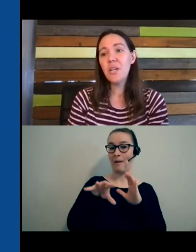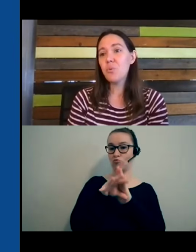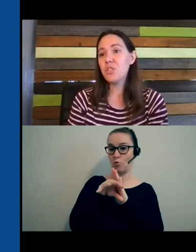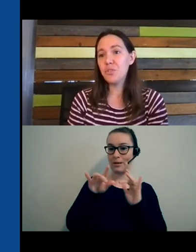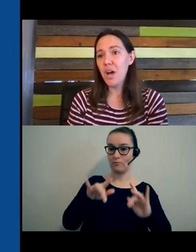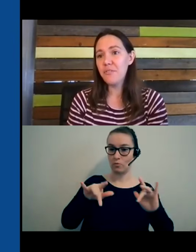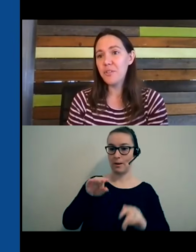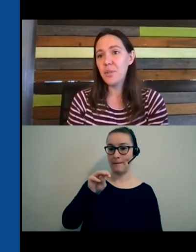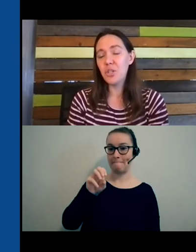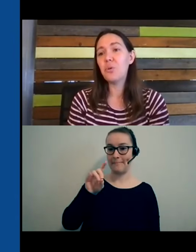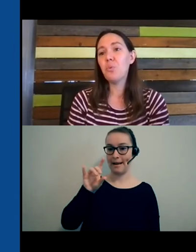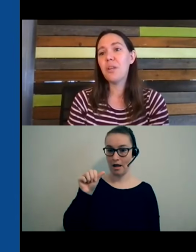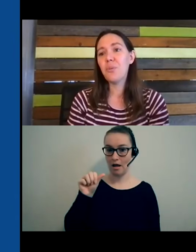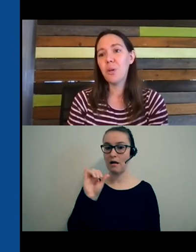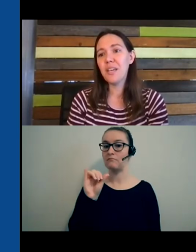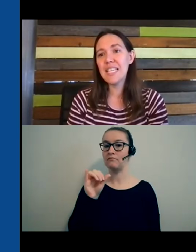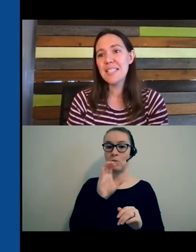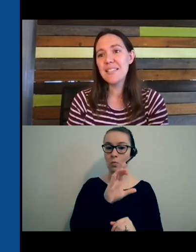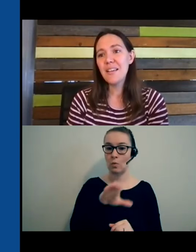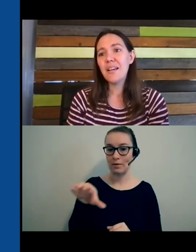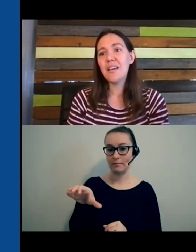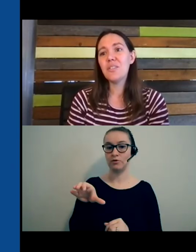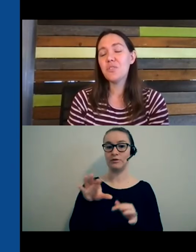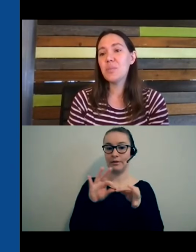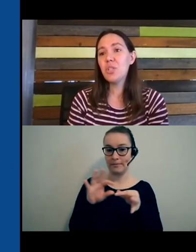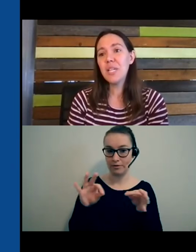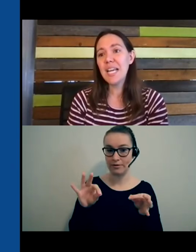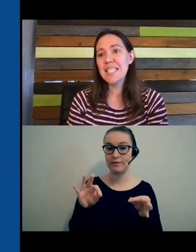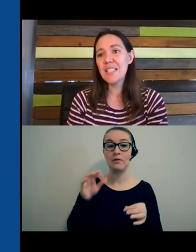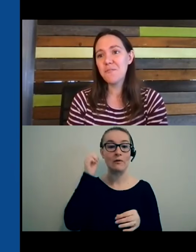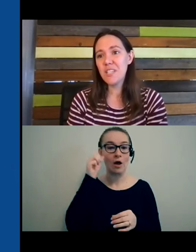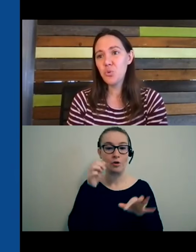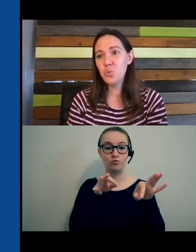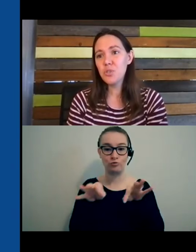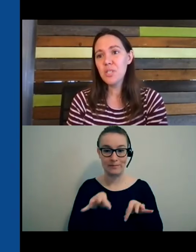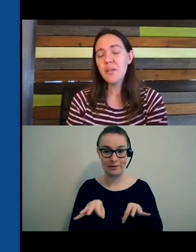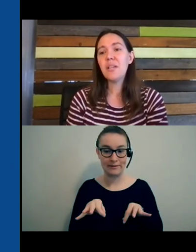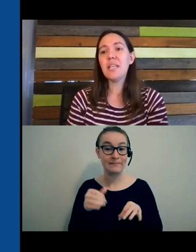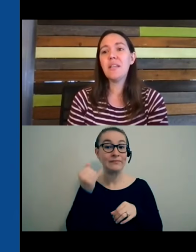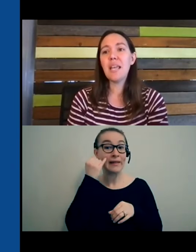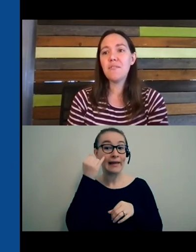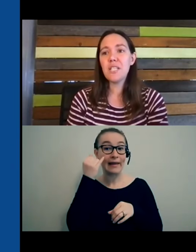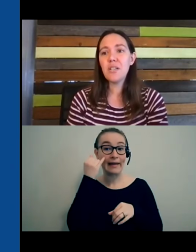which if you're not familiar with what that is, it's for someone who cannot see the visuals in a video.